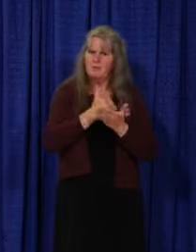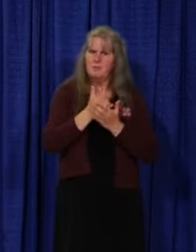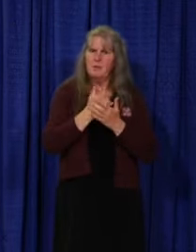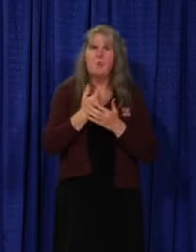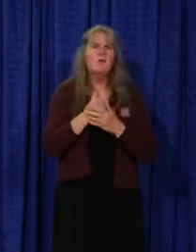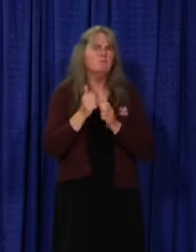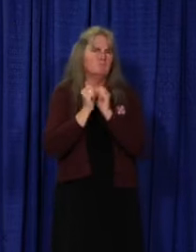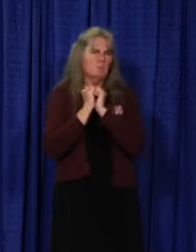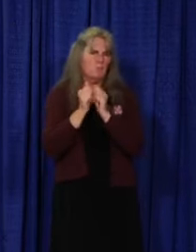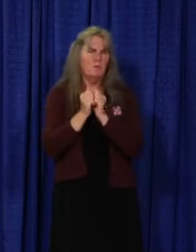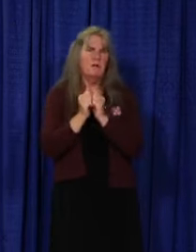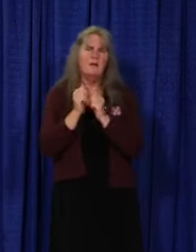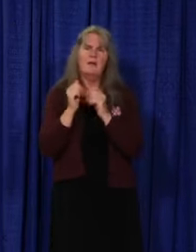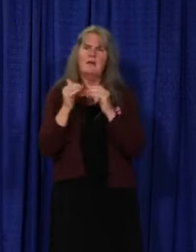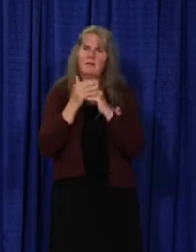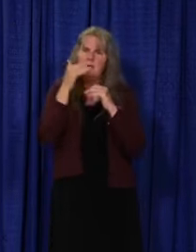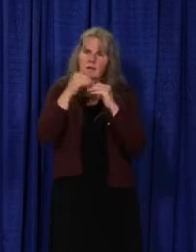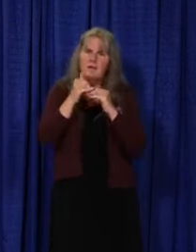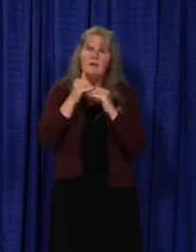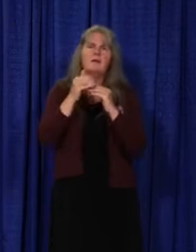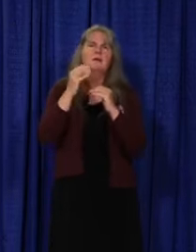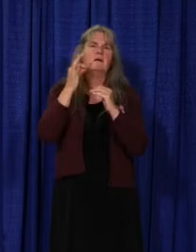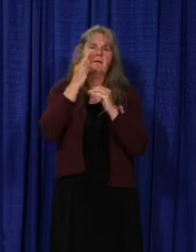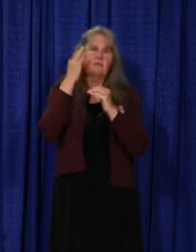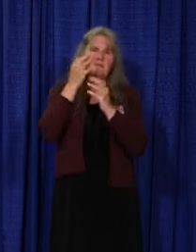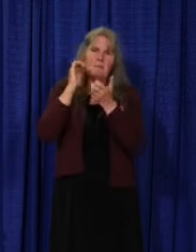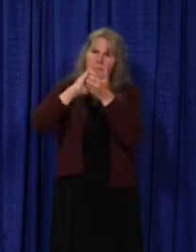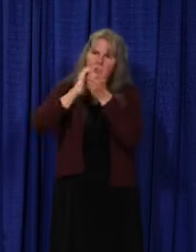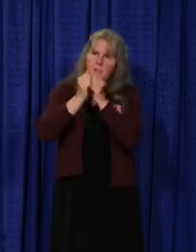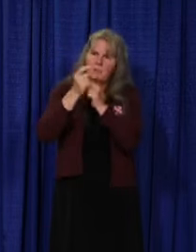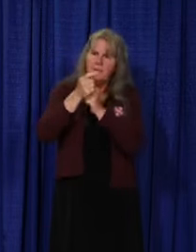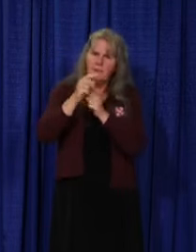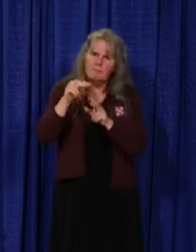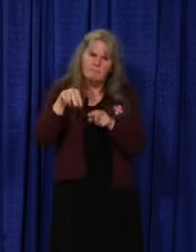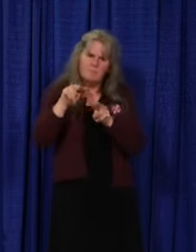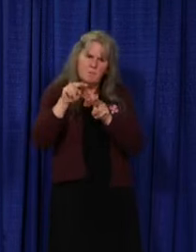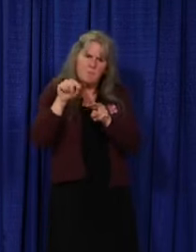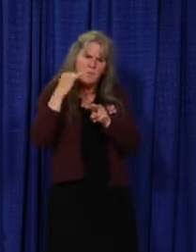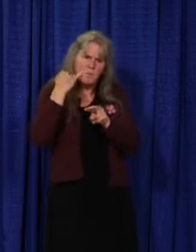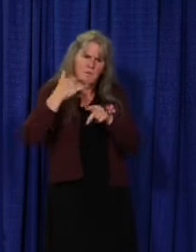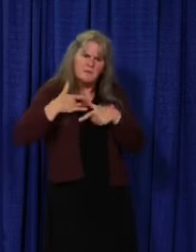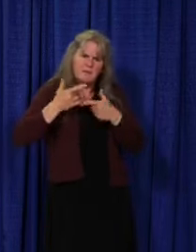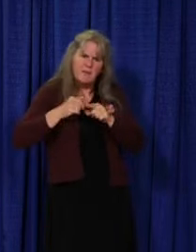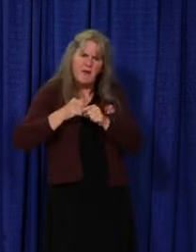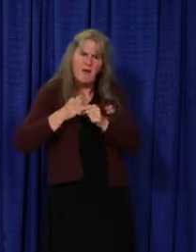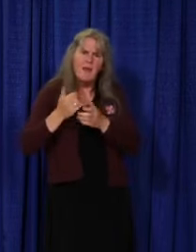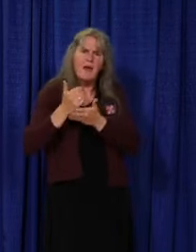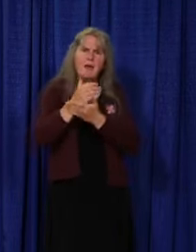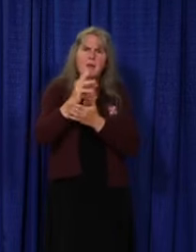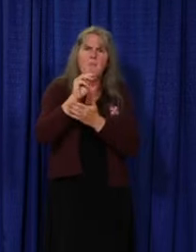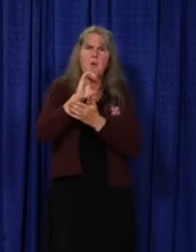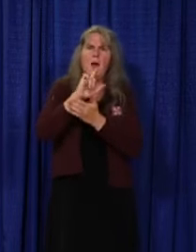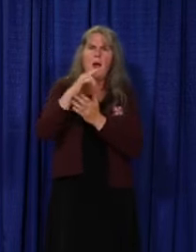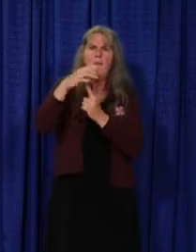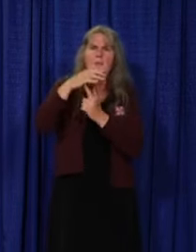We are working very closely with first nations partners to address the concerns about the pickers.